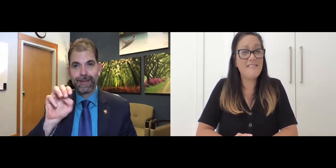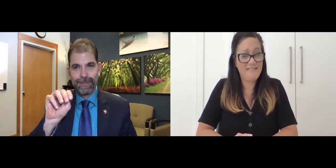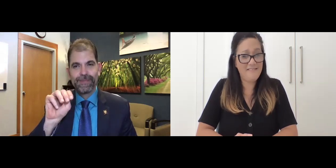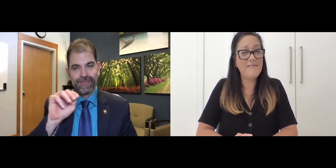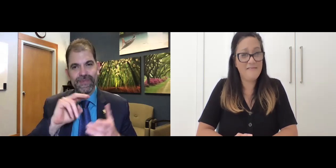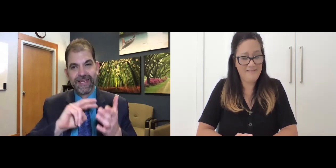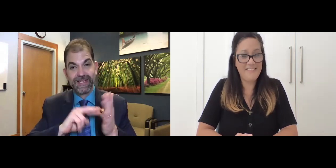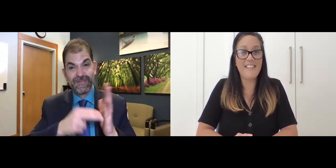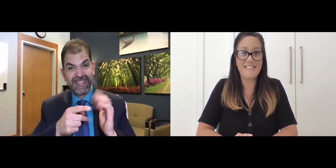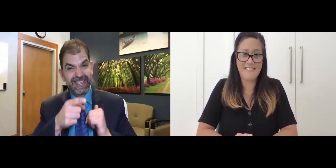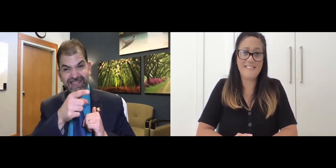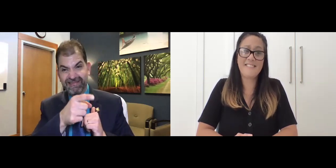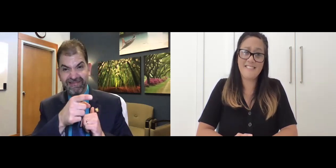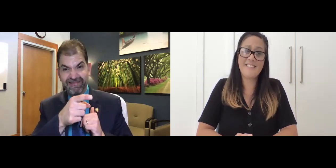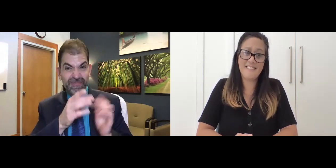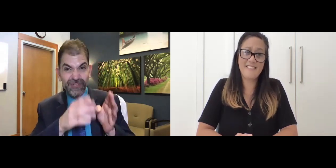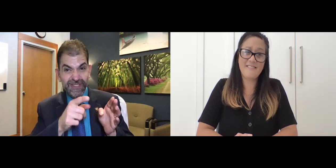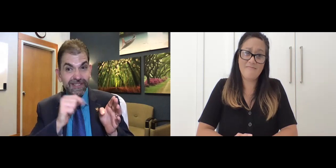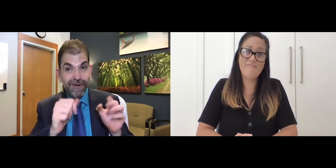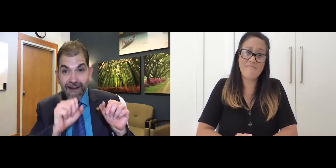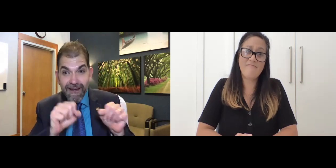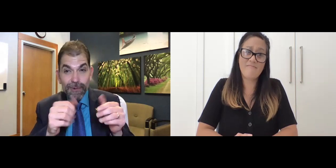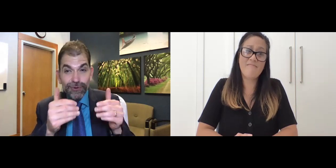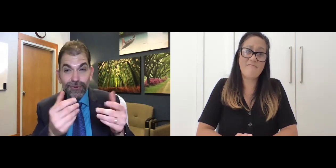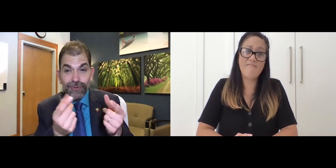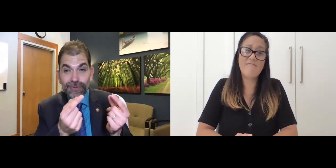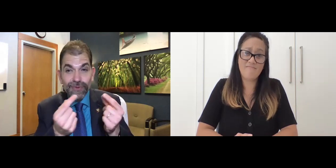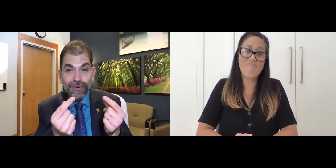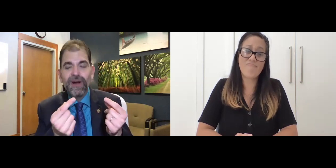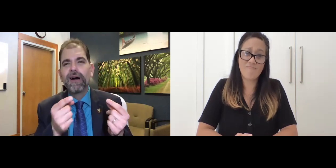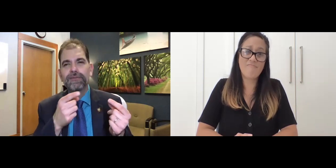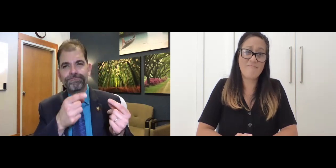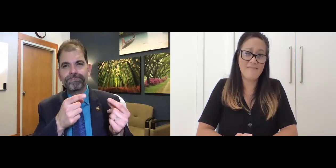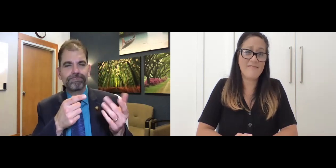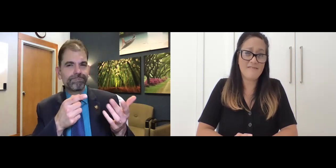And that's really a form of ableism which means that people who can hear